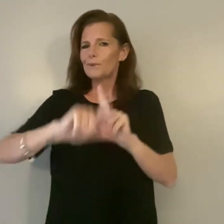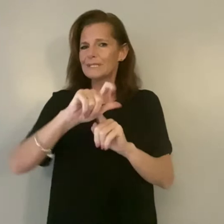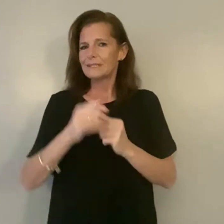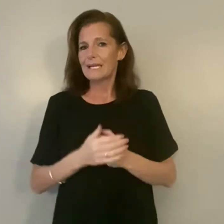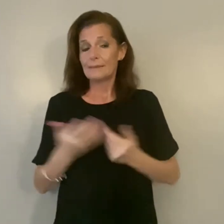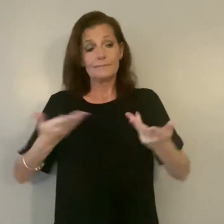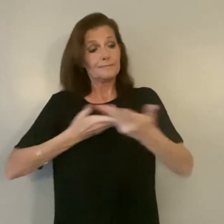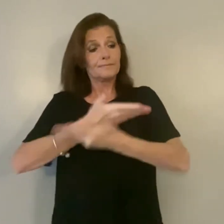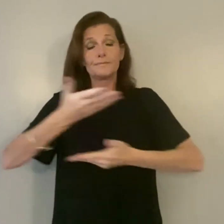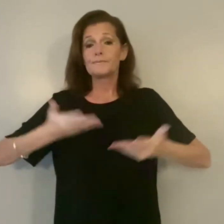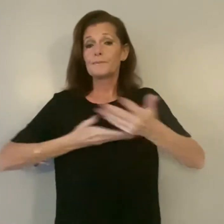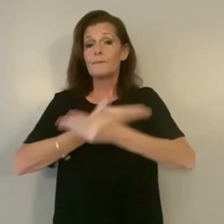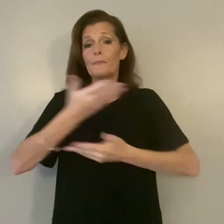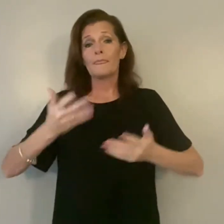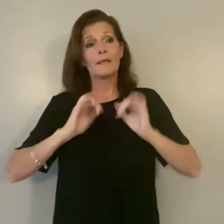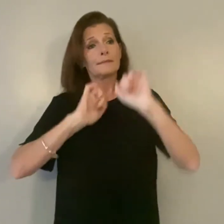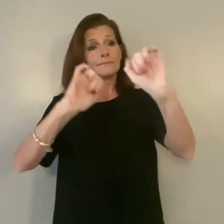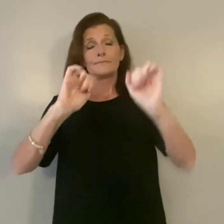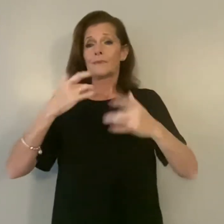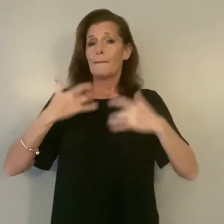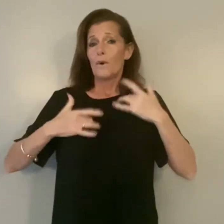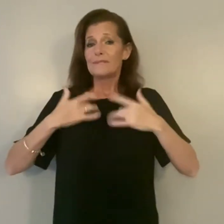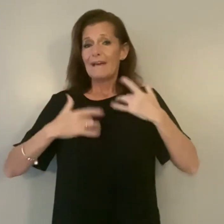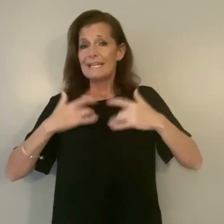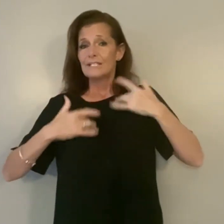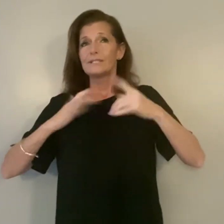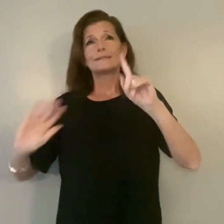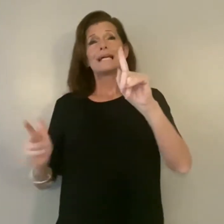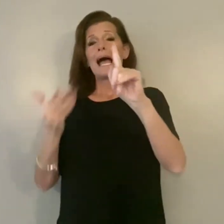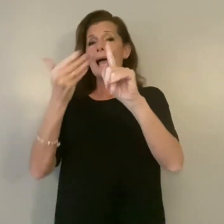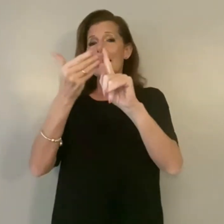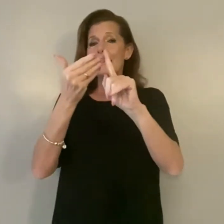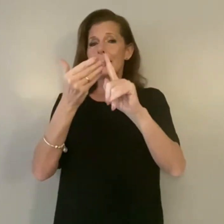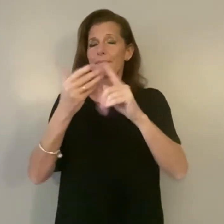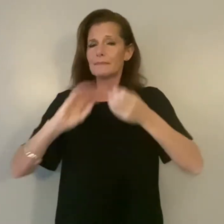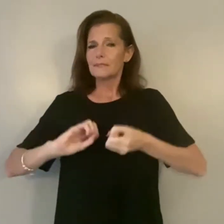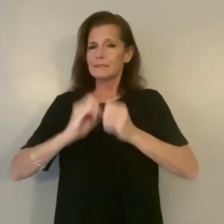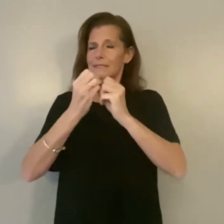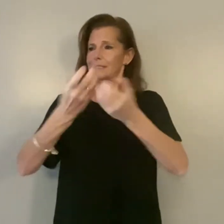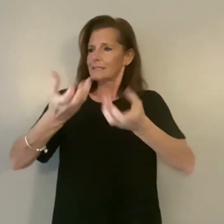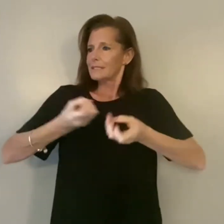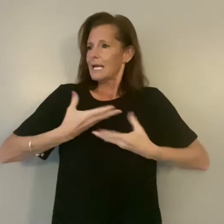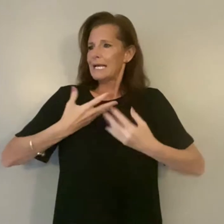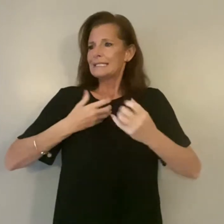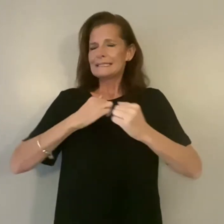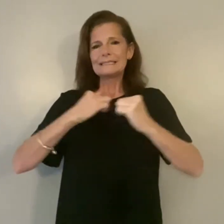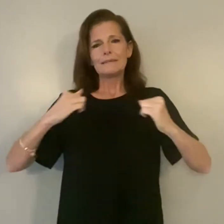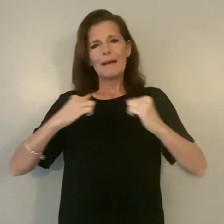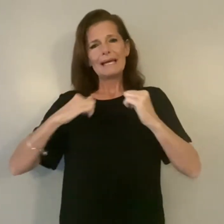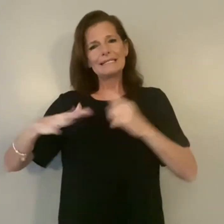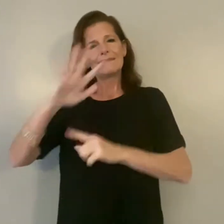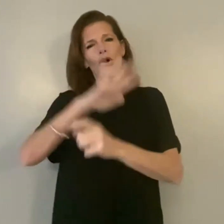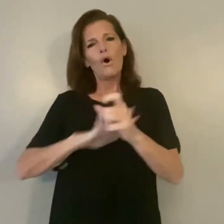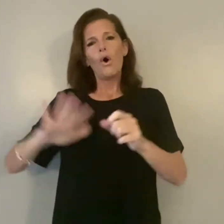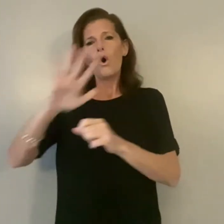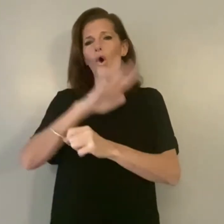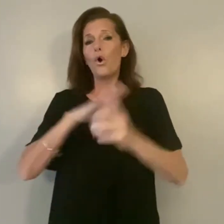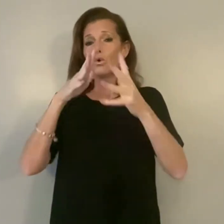We talk about how the alignment of individual motivations with organizational objectives creates space for all parties to grow.